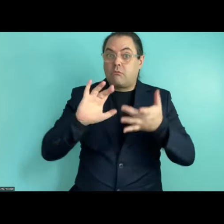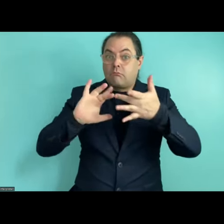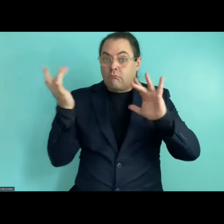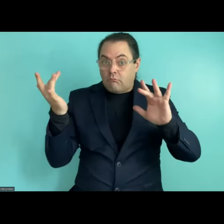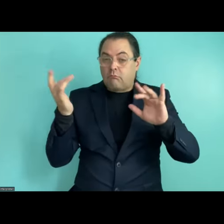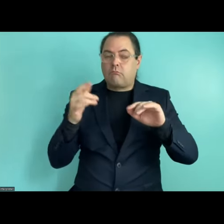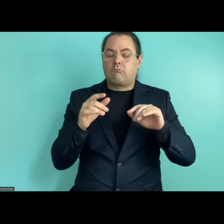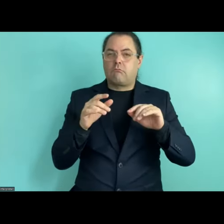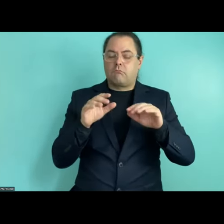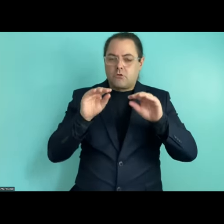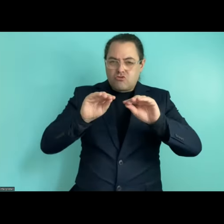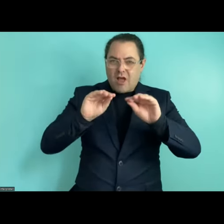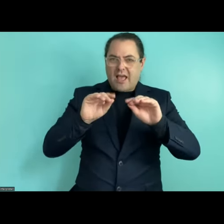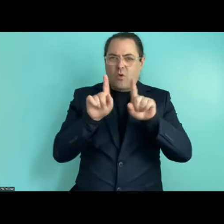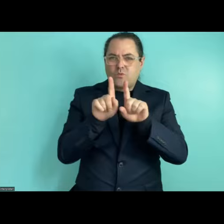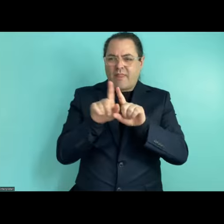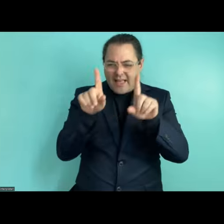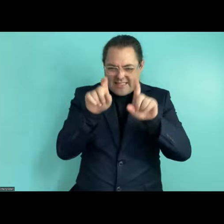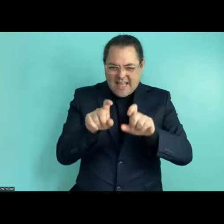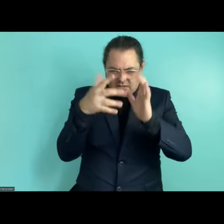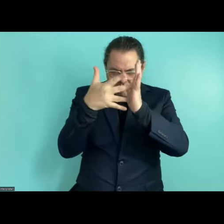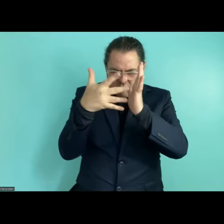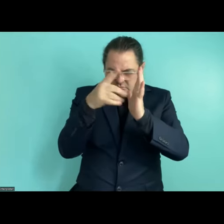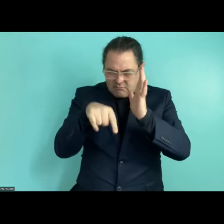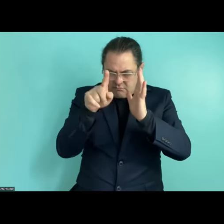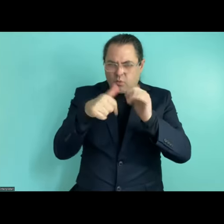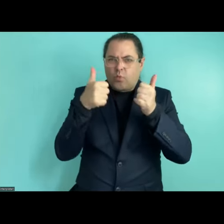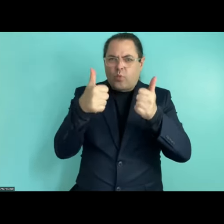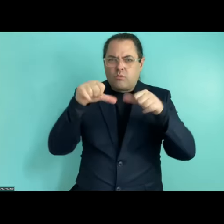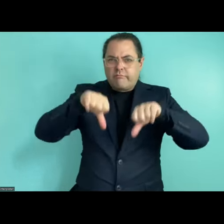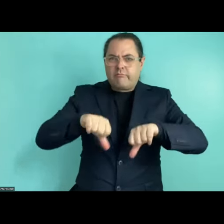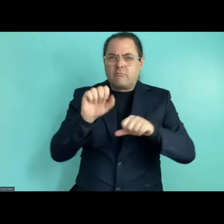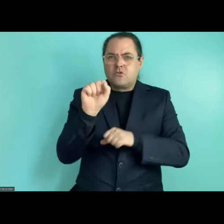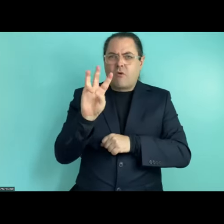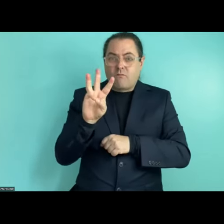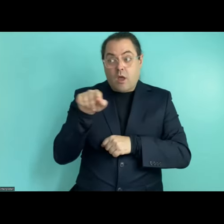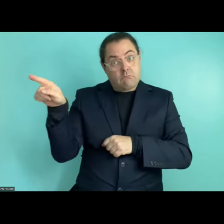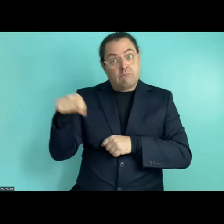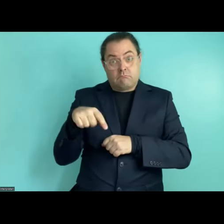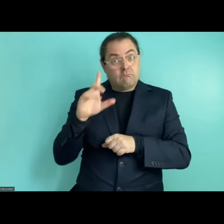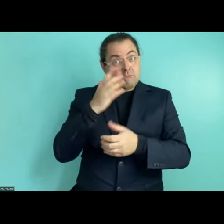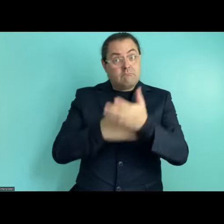and and verifications of software's, and 15:44:16 this is the real brown groundbreaking